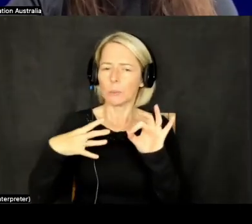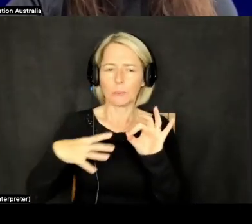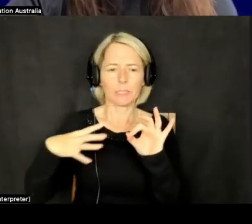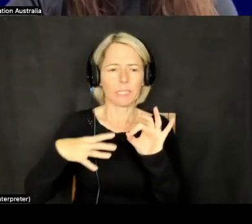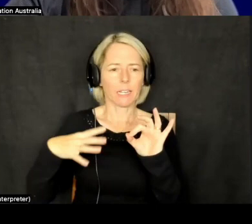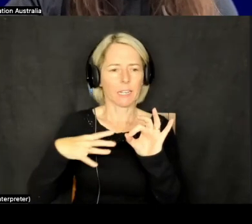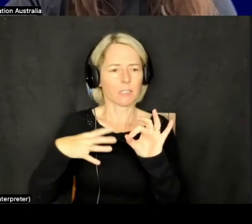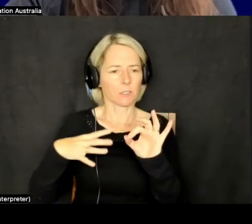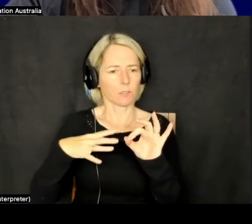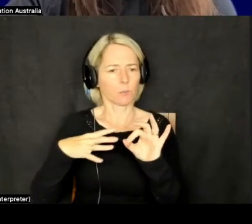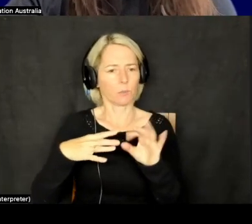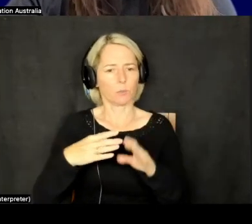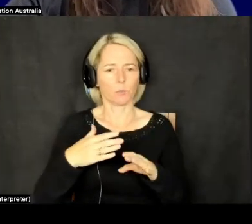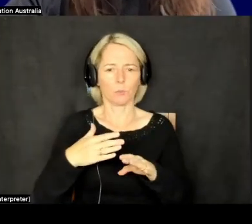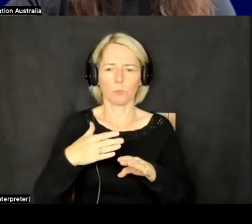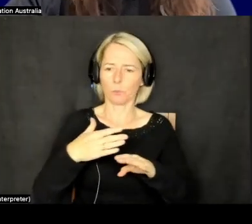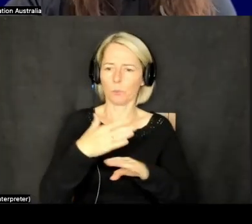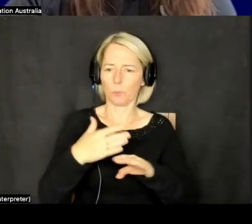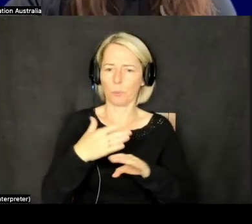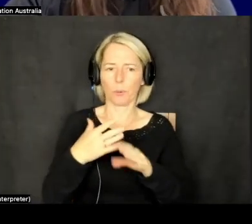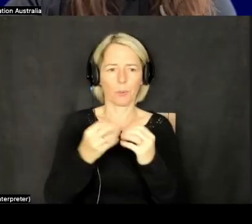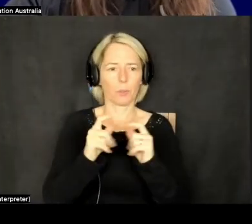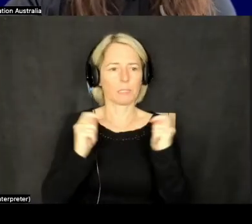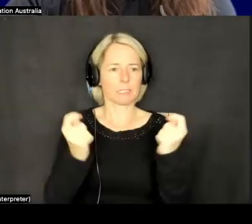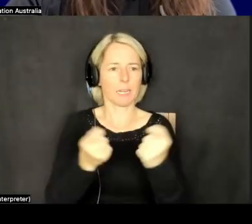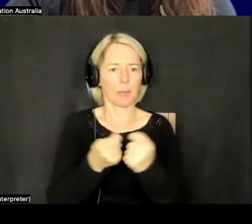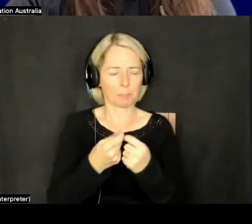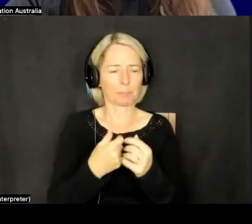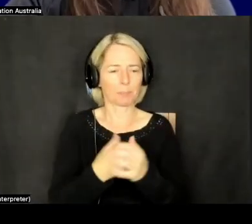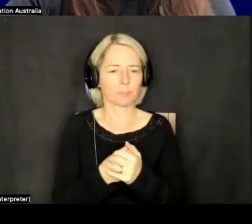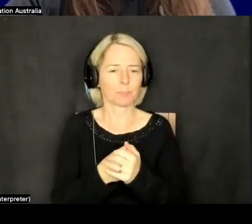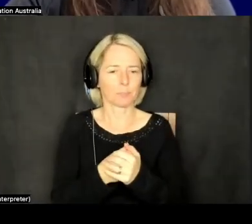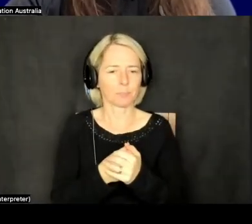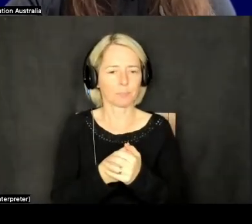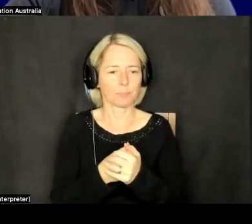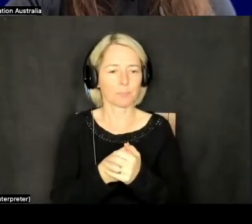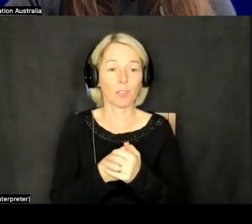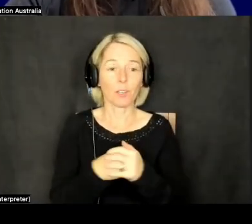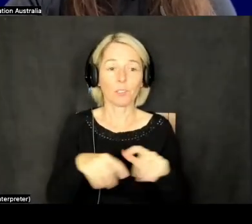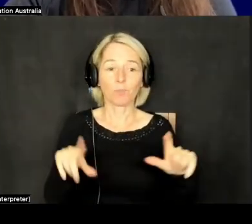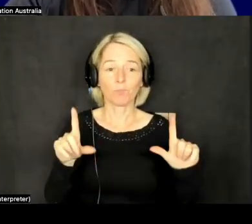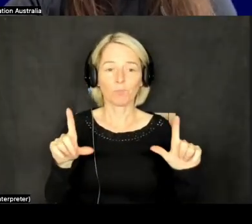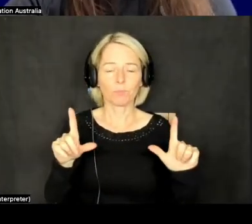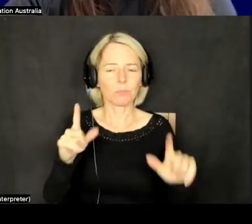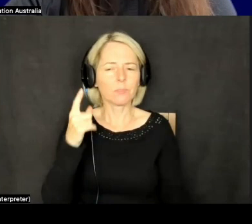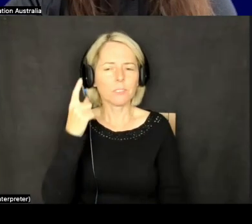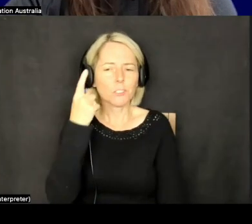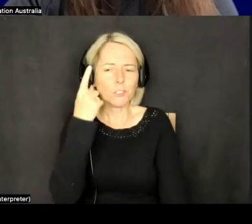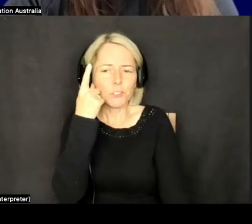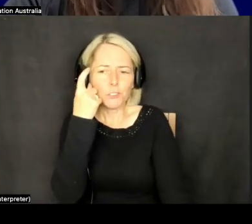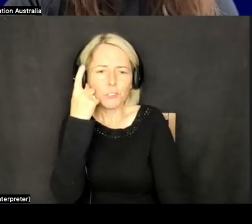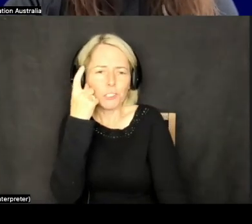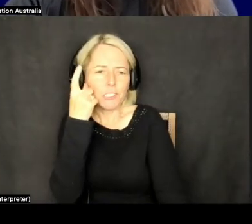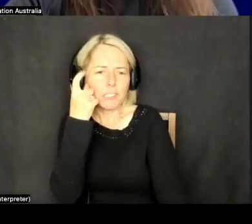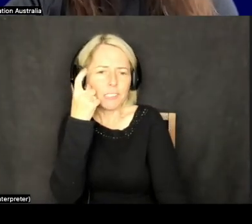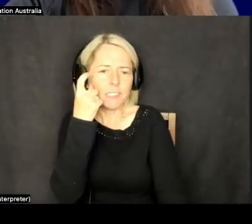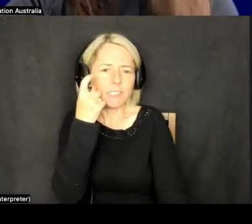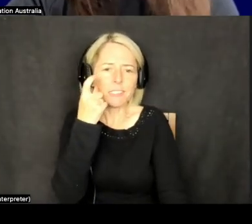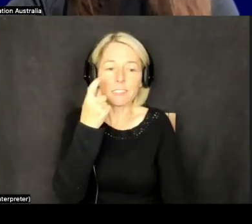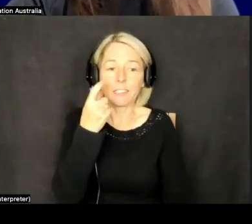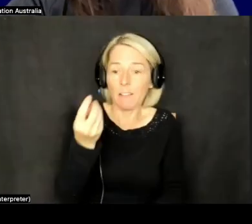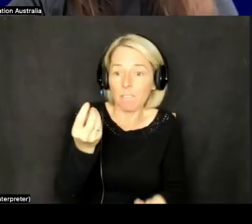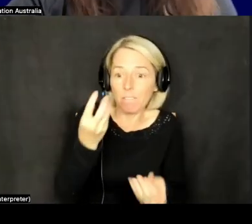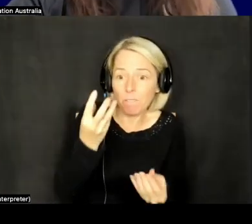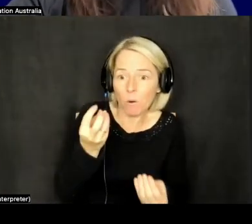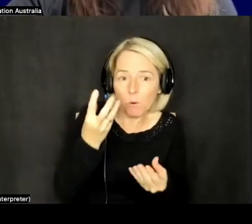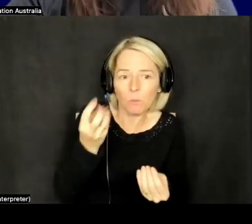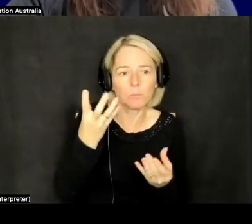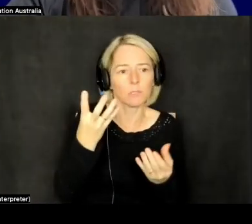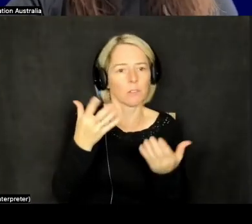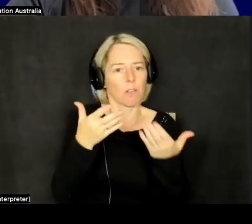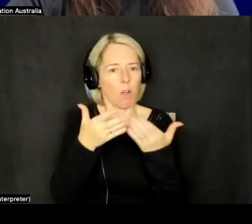providing deafblind services. The slide is titled "Curious, informed, open and collaborative".